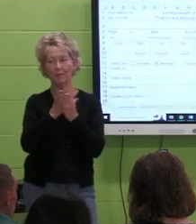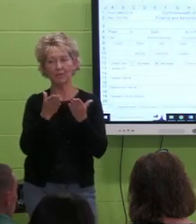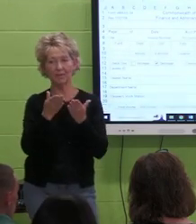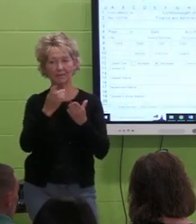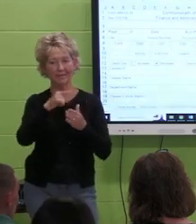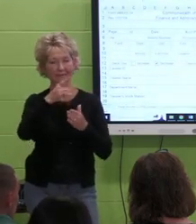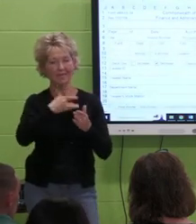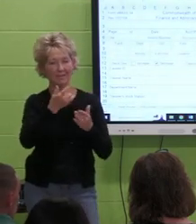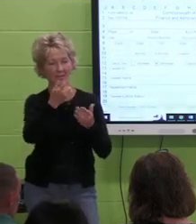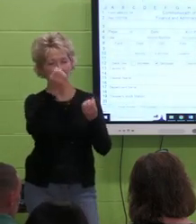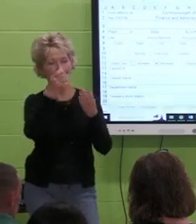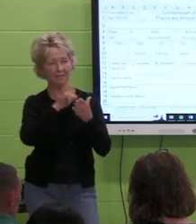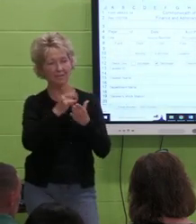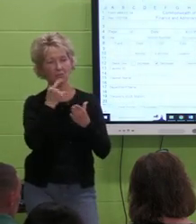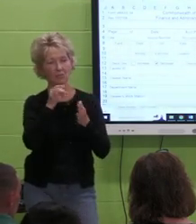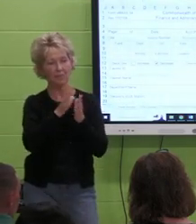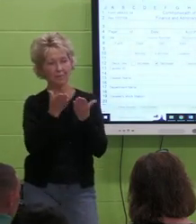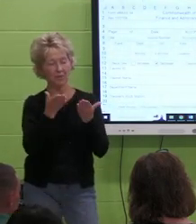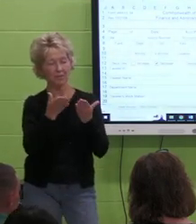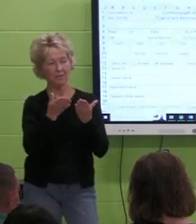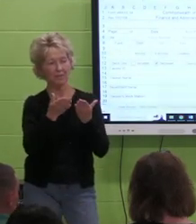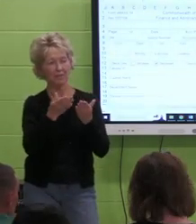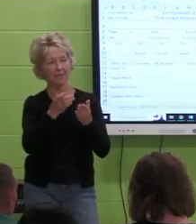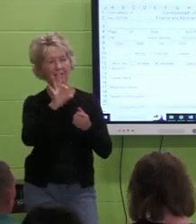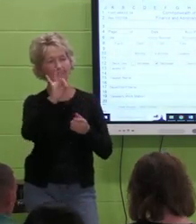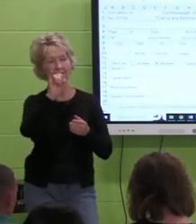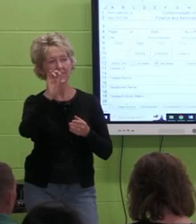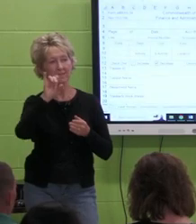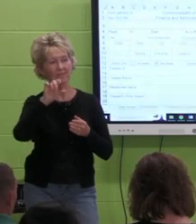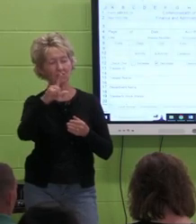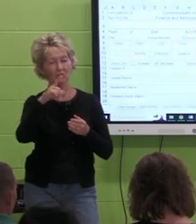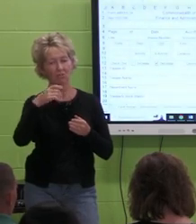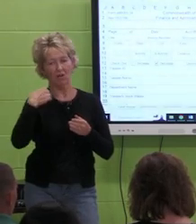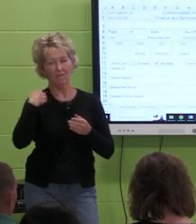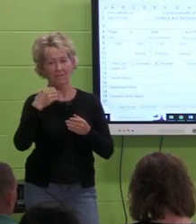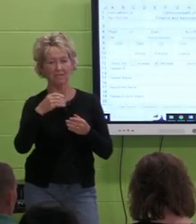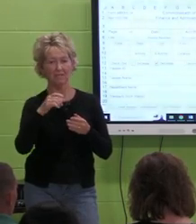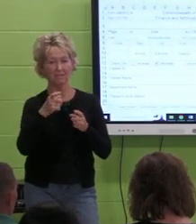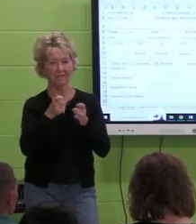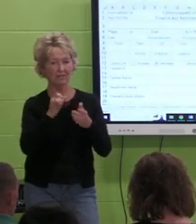it's usually managed by the fiscal office okay that's all we so that's something we need to...